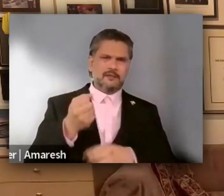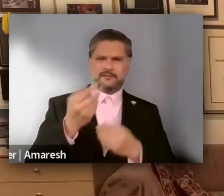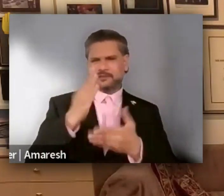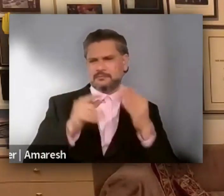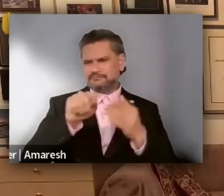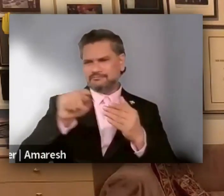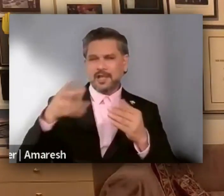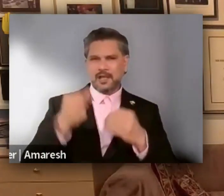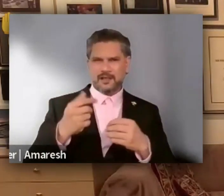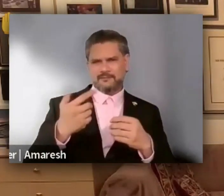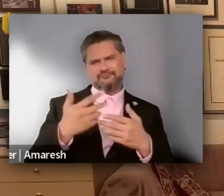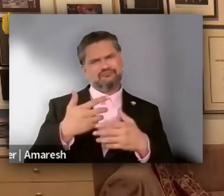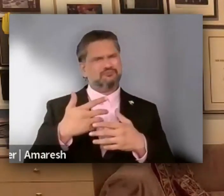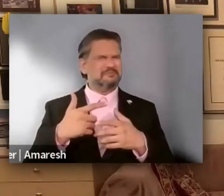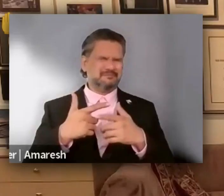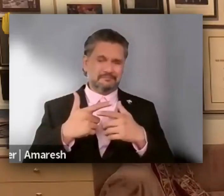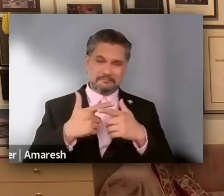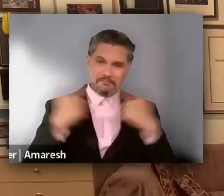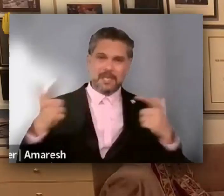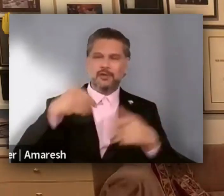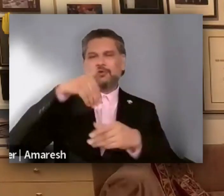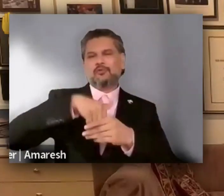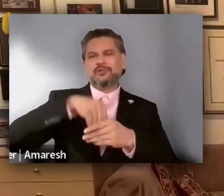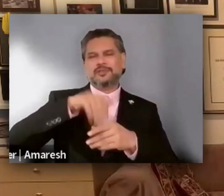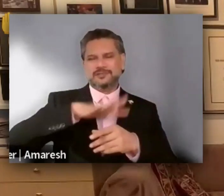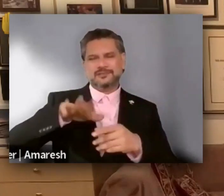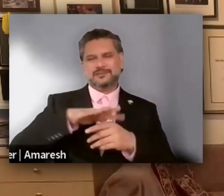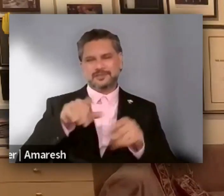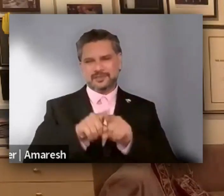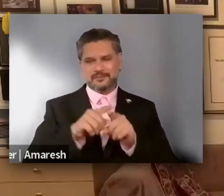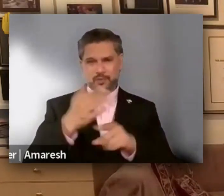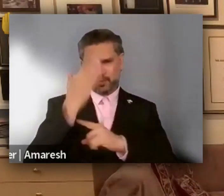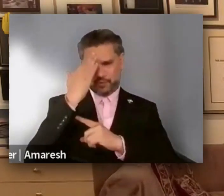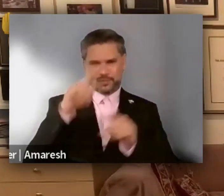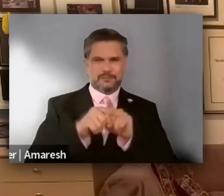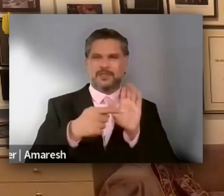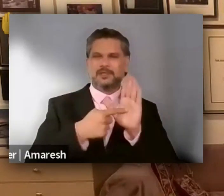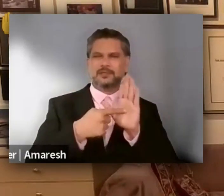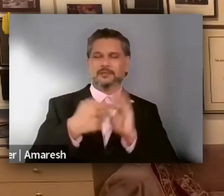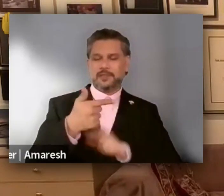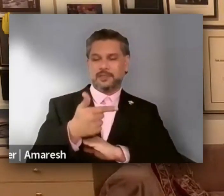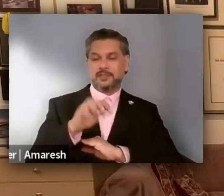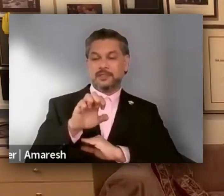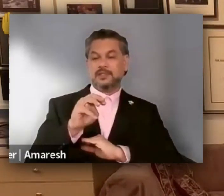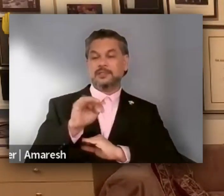very, very large context windows. The one I'm familiar with, of course, is Gemini from Google.